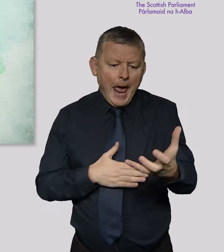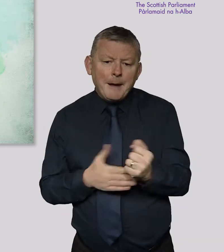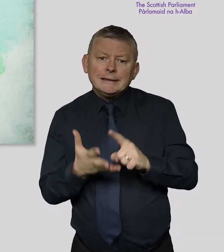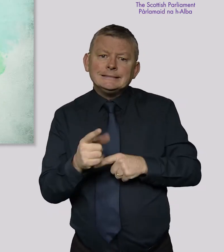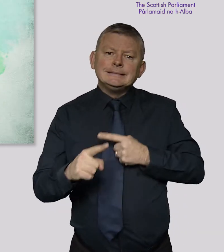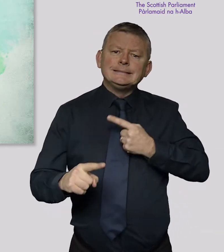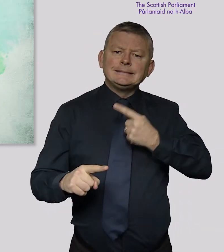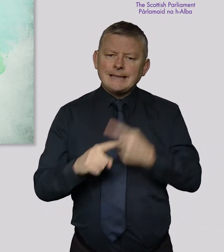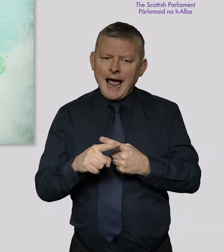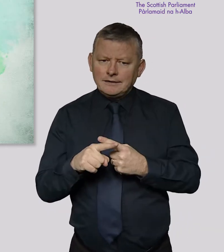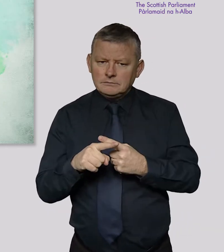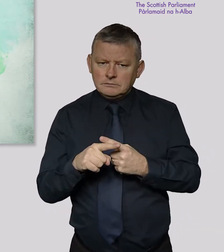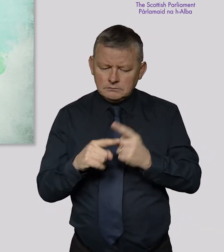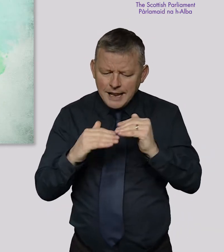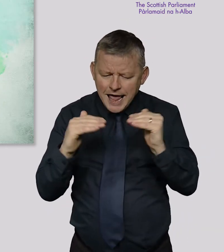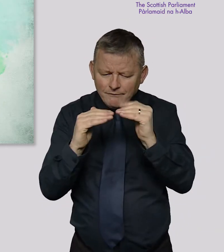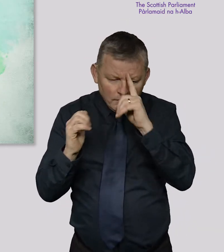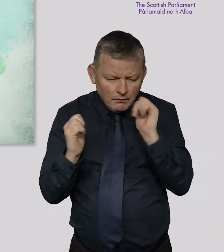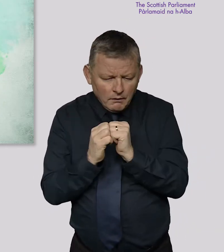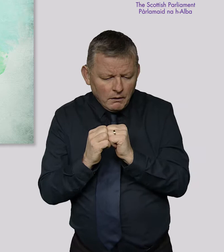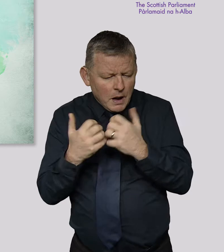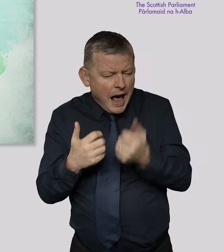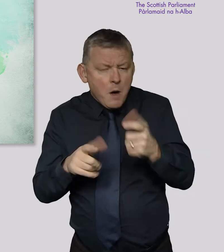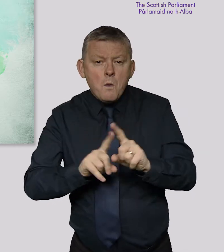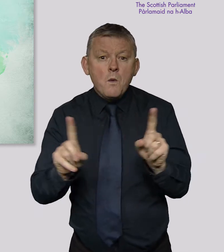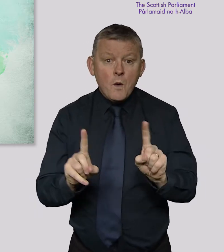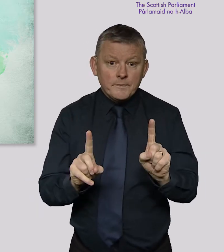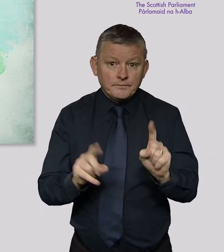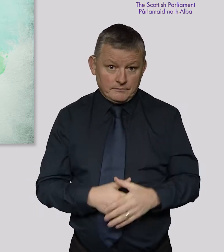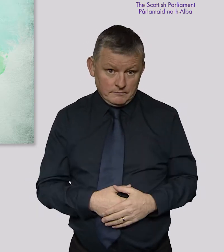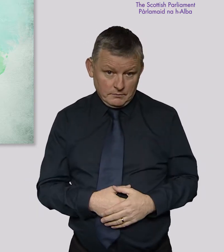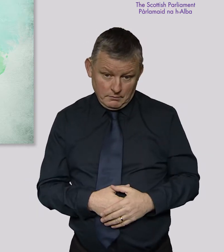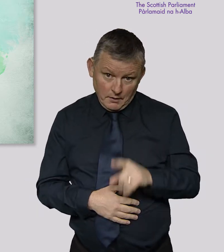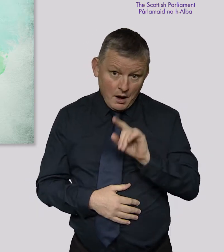How are income tax levels decided?